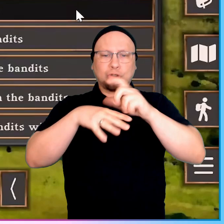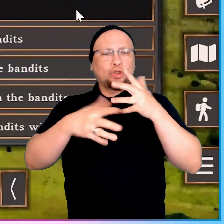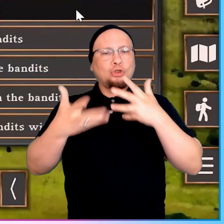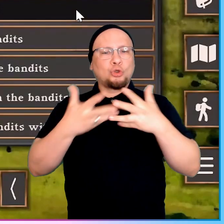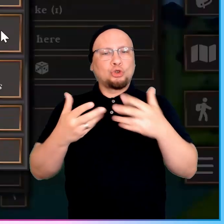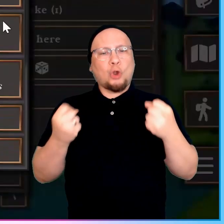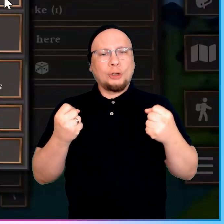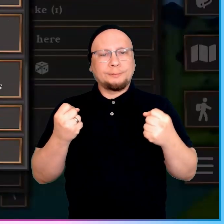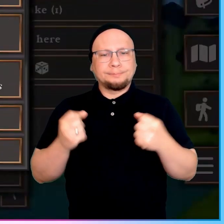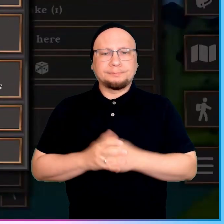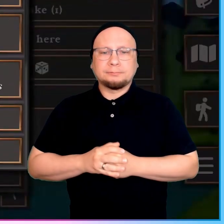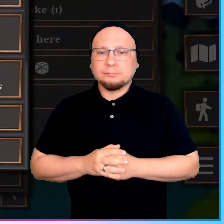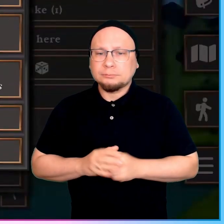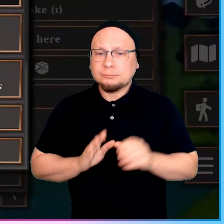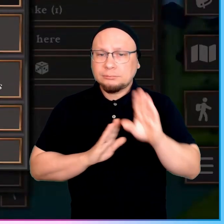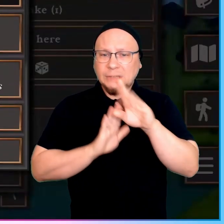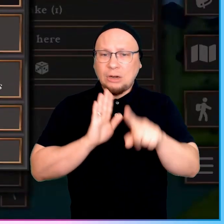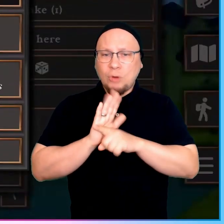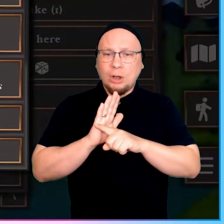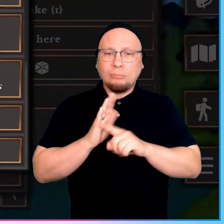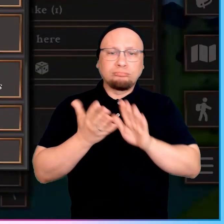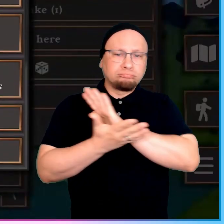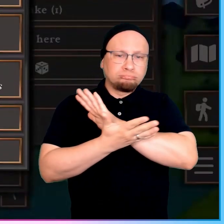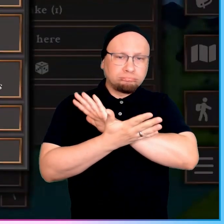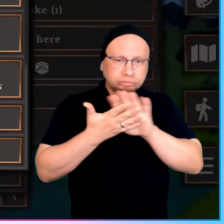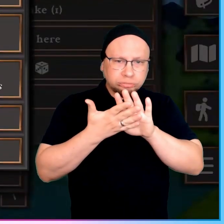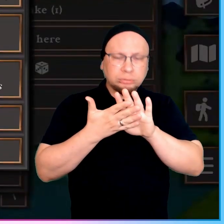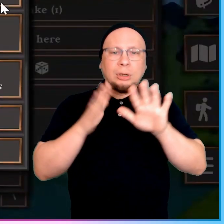The background can be disabled, turned to dark mode, or both.